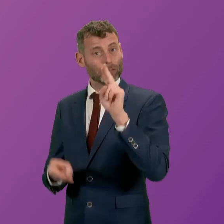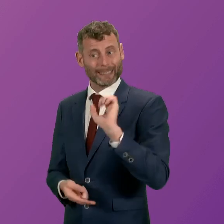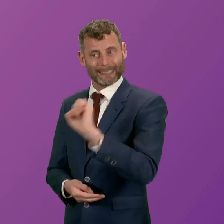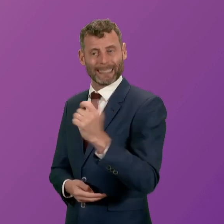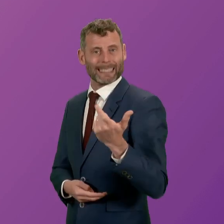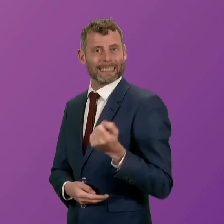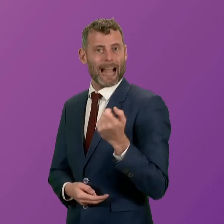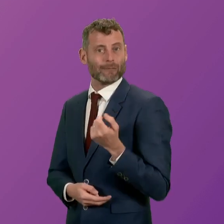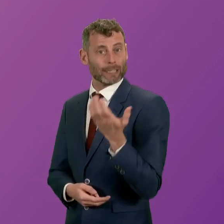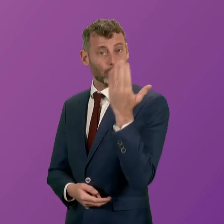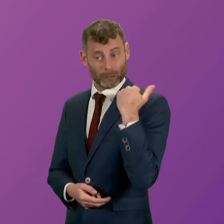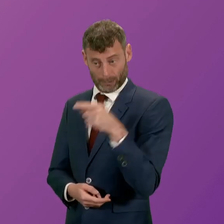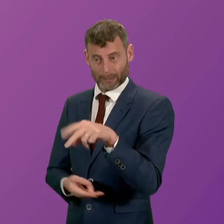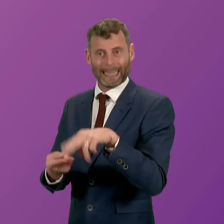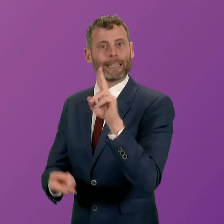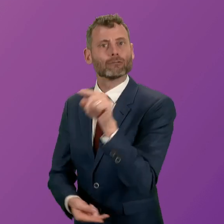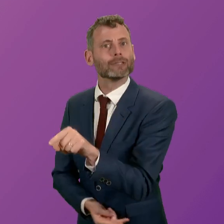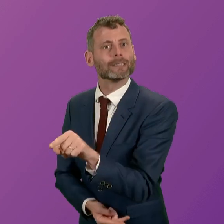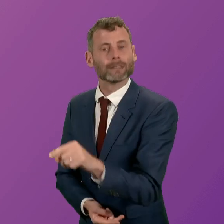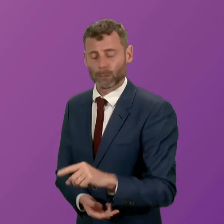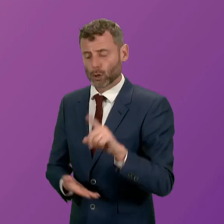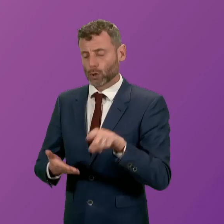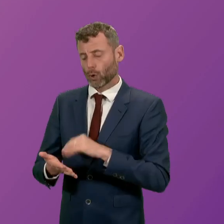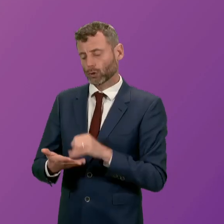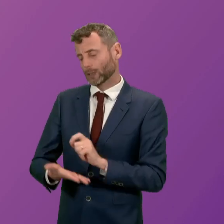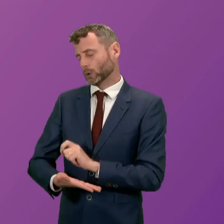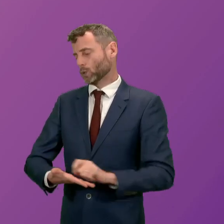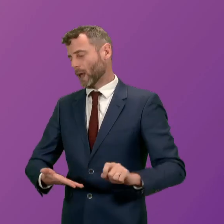most recent pay packet. Given that John Swinney said earlier that he wants to be